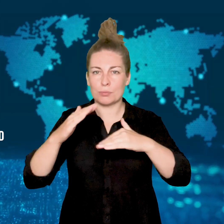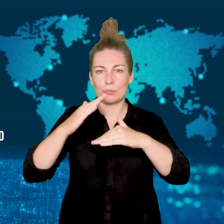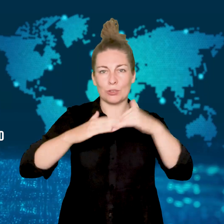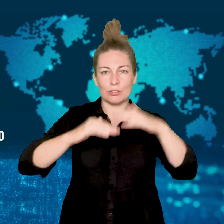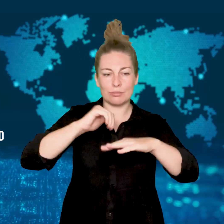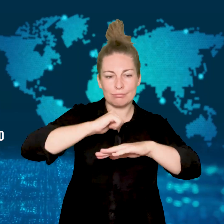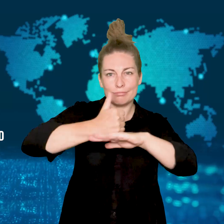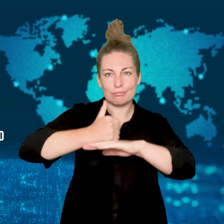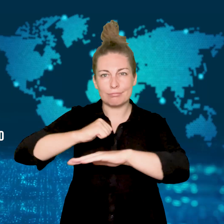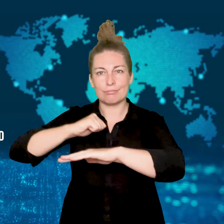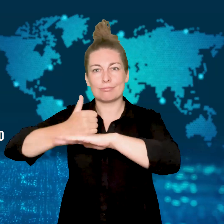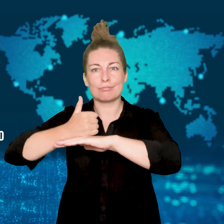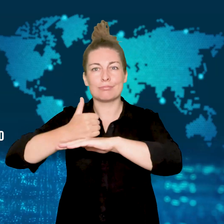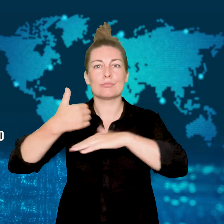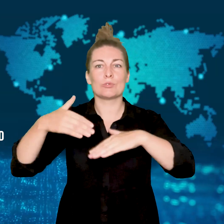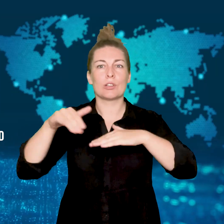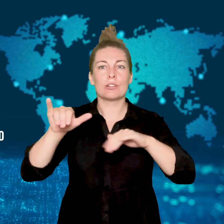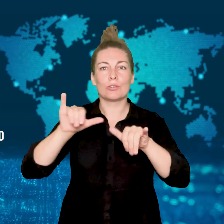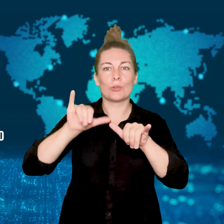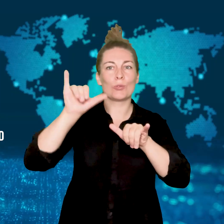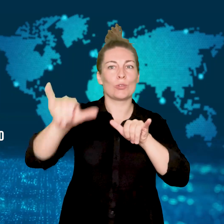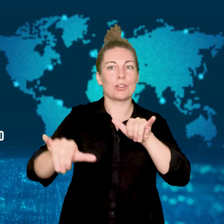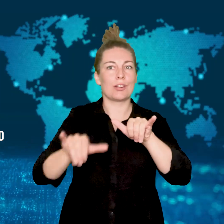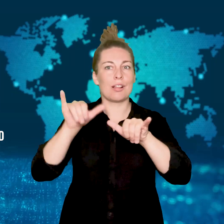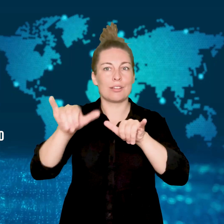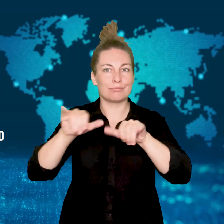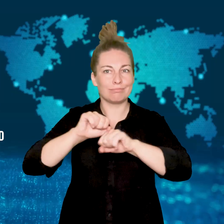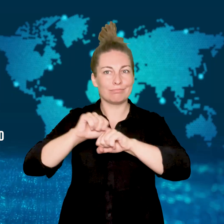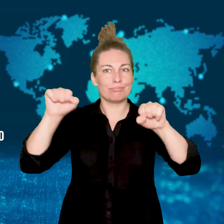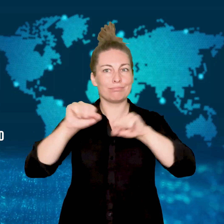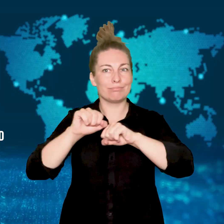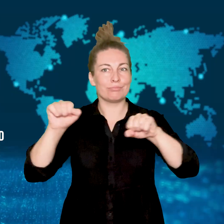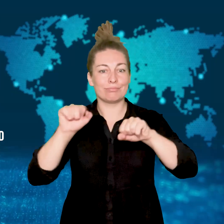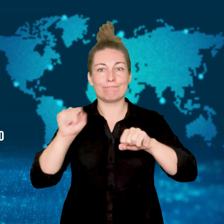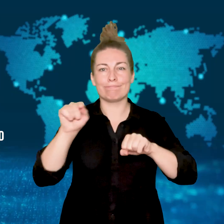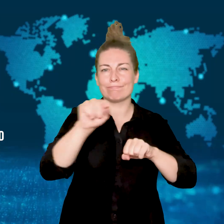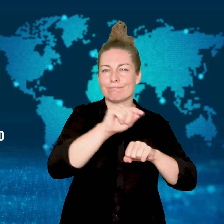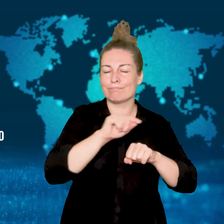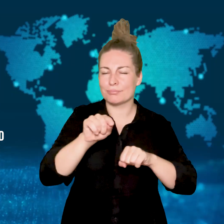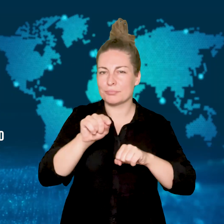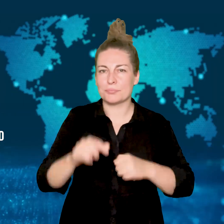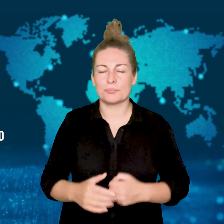Russia to place nuclear missiles in Cuba.